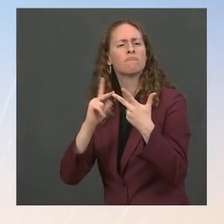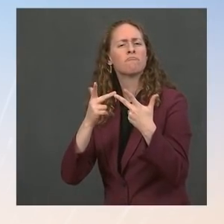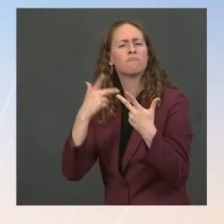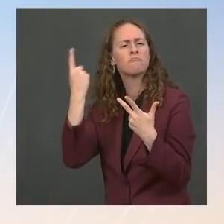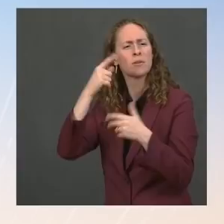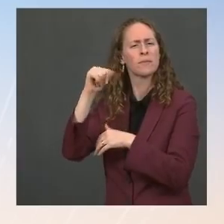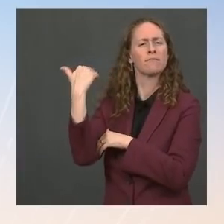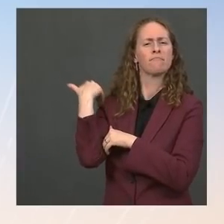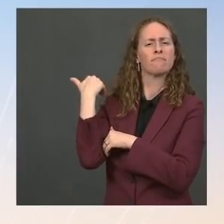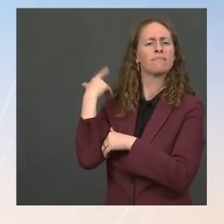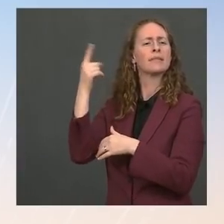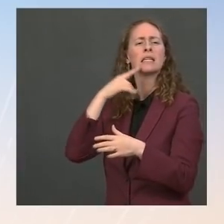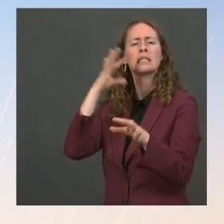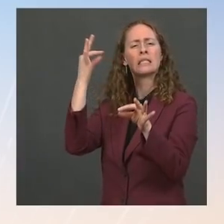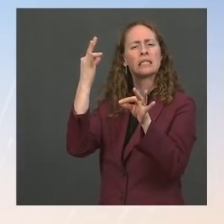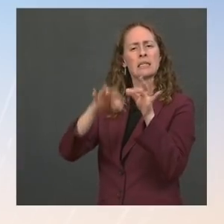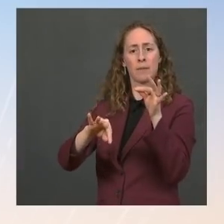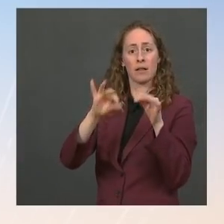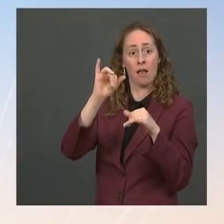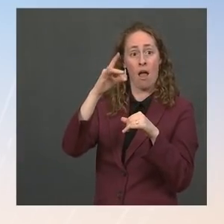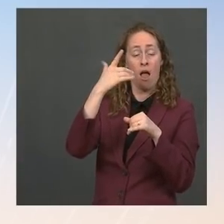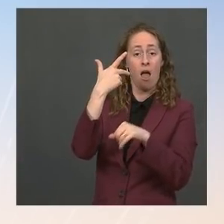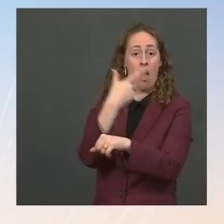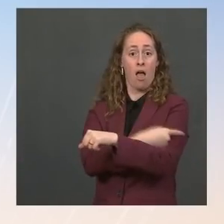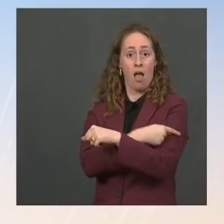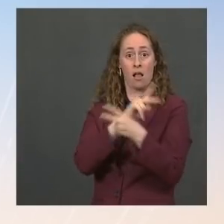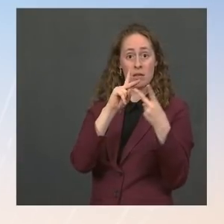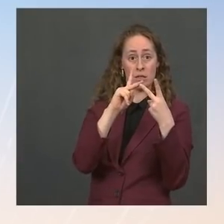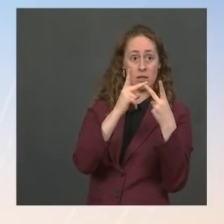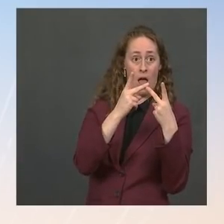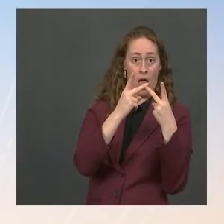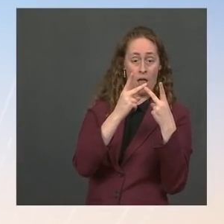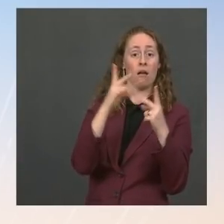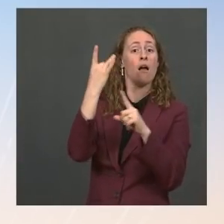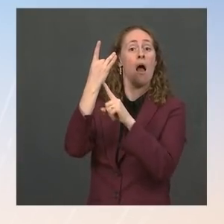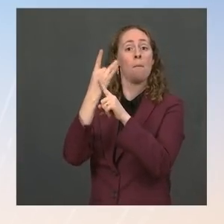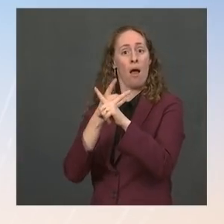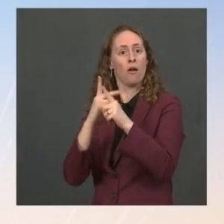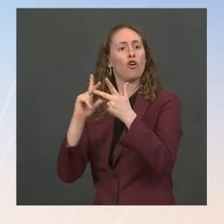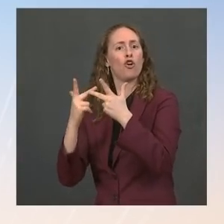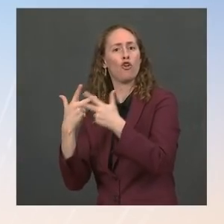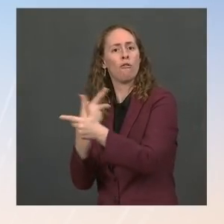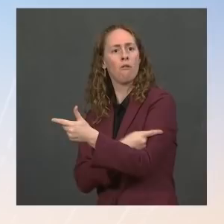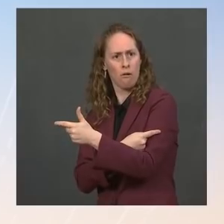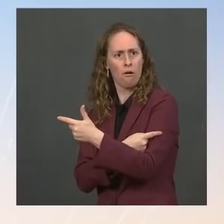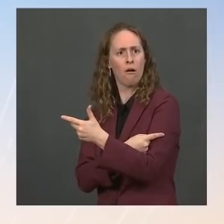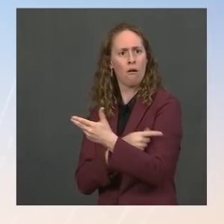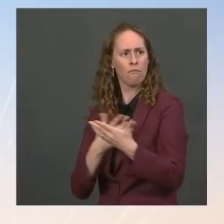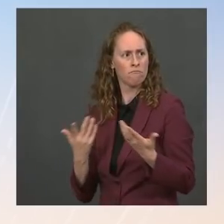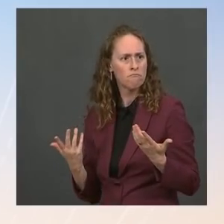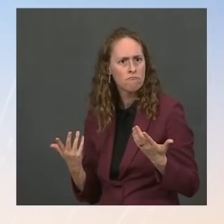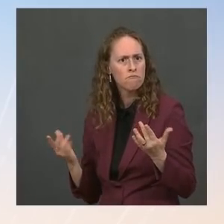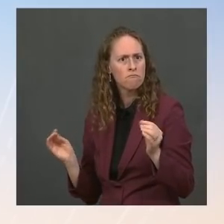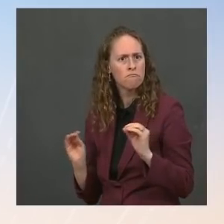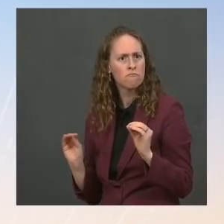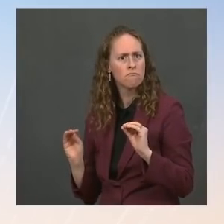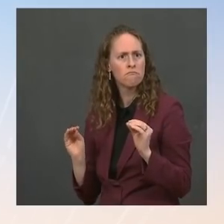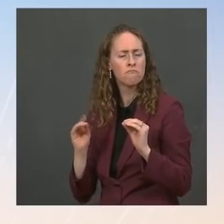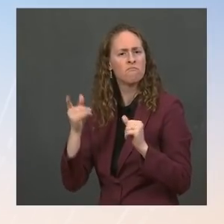Eight months after your second shot, get a booster shot" if there is not enough data to support that for the general population? Ms Psaki: Well, what the President [Surgeon General]